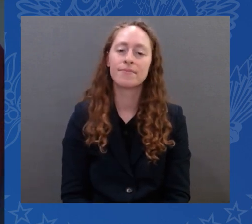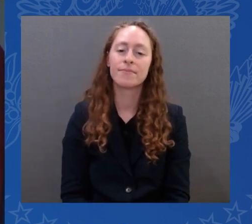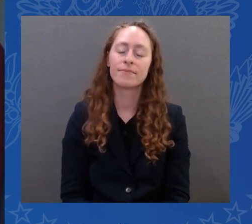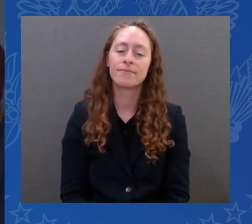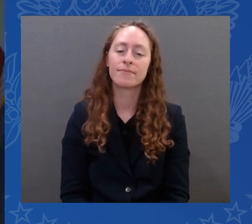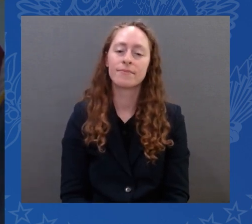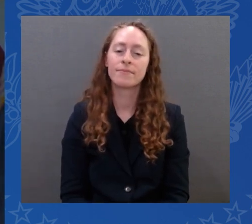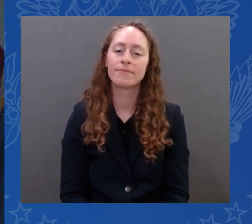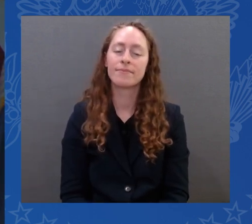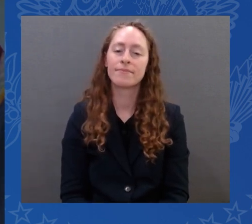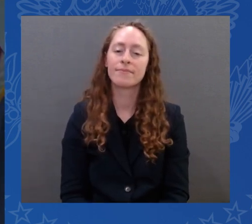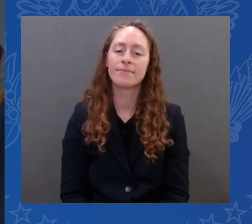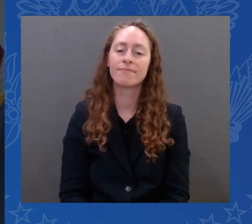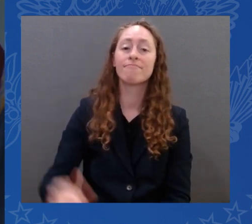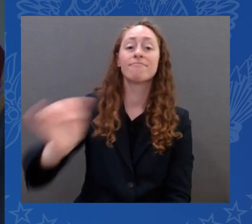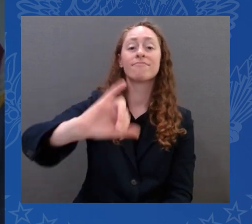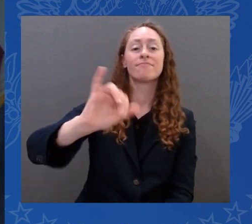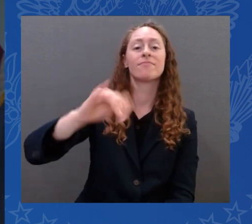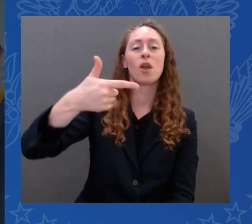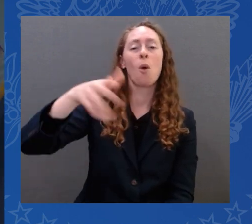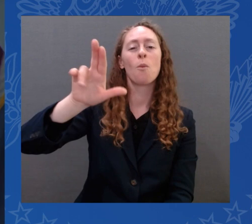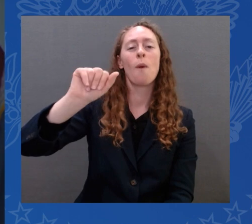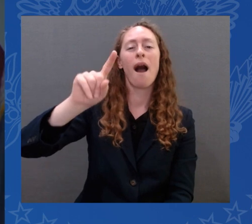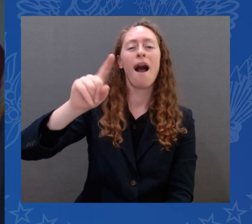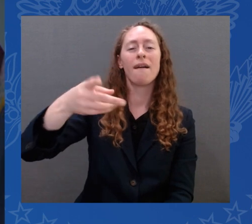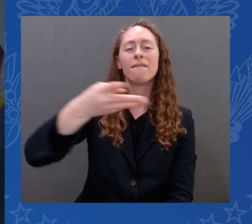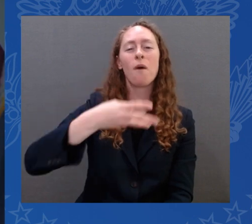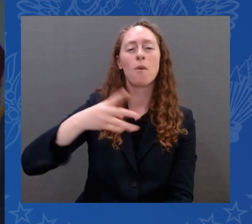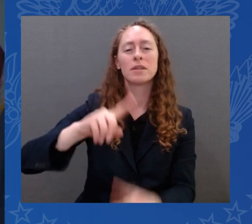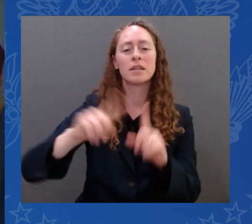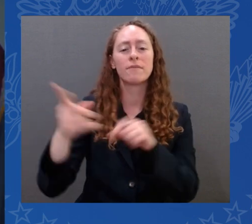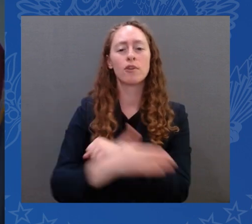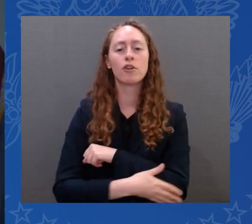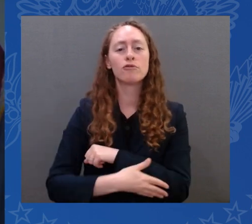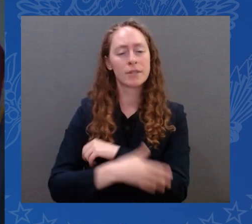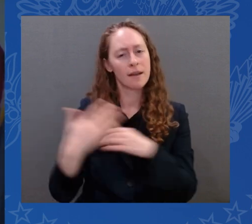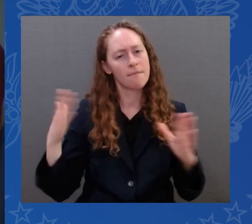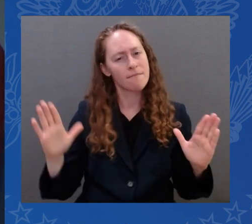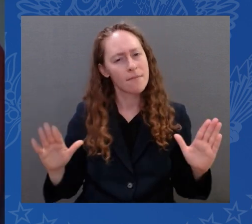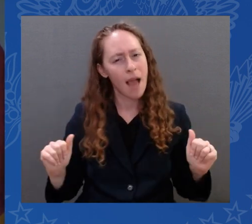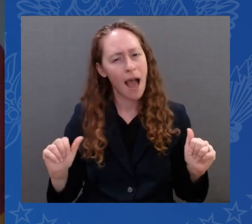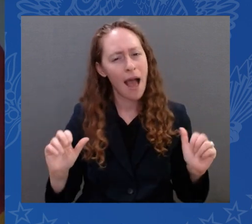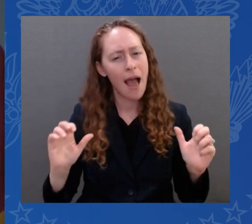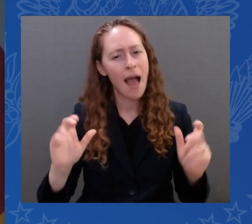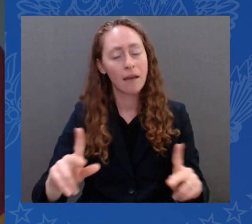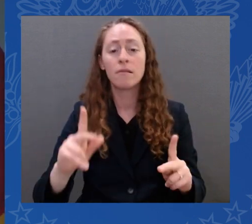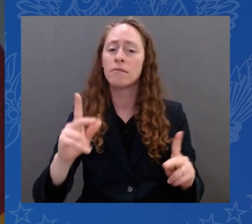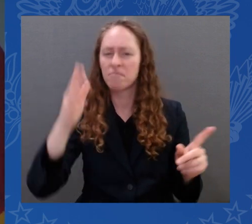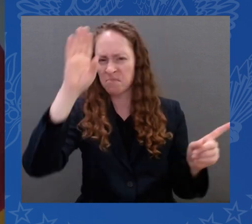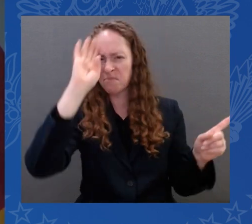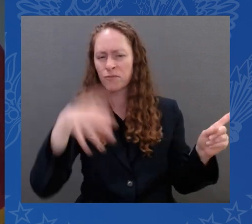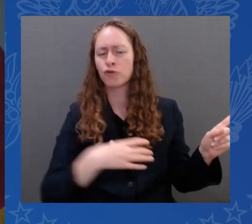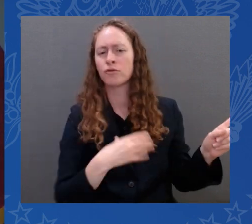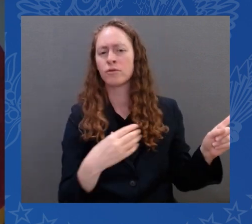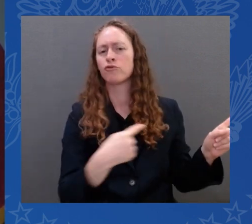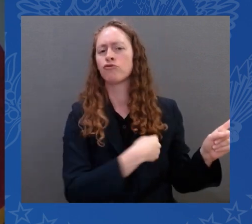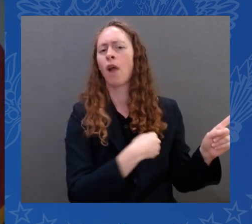including Australia, Japan, India, and the United States -- four leading democracies in the Indo-Pacific.